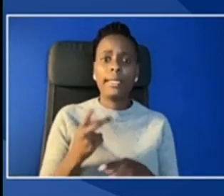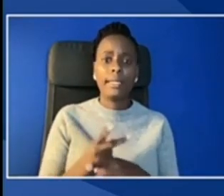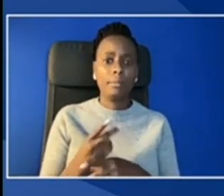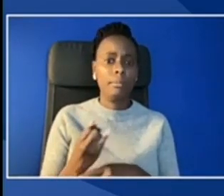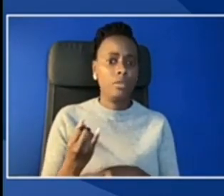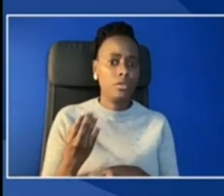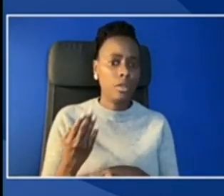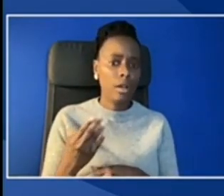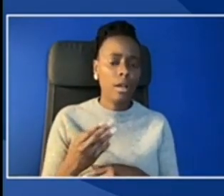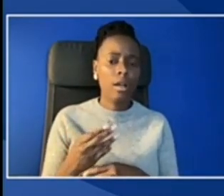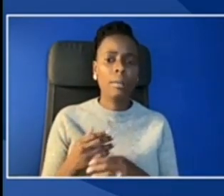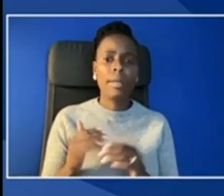grow that way.